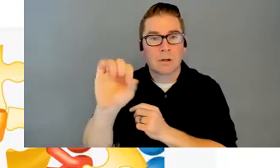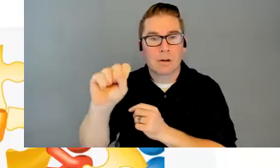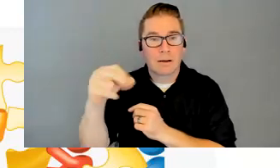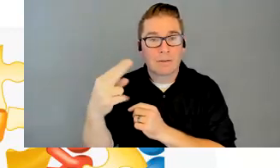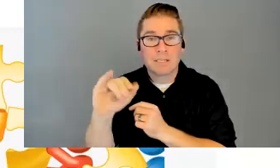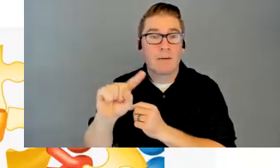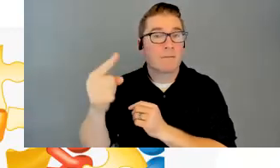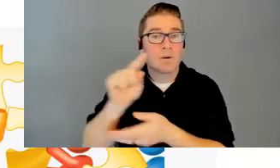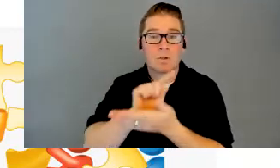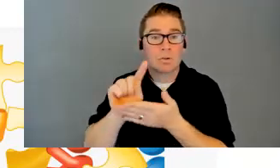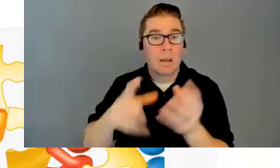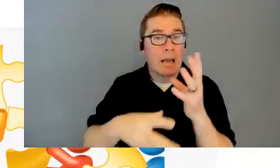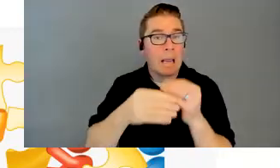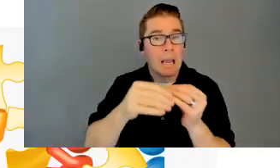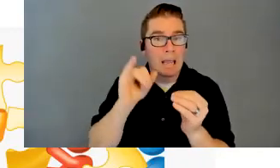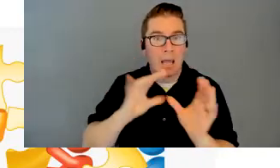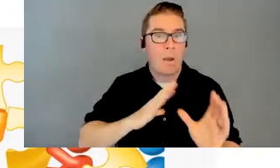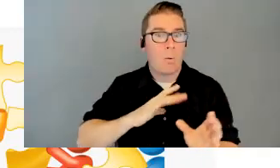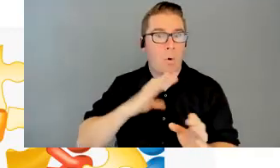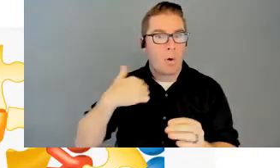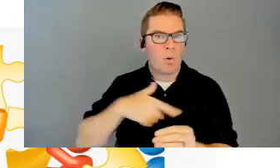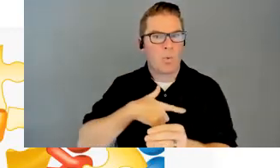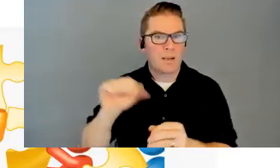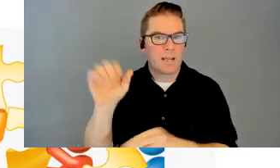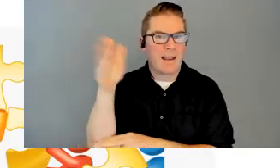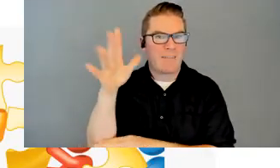and then either a counselor or somebody from JSC can reach out to them and get them what they need.